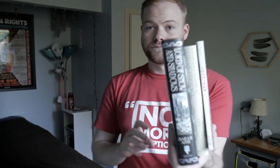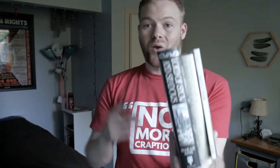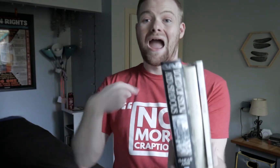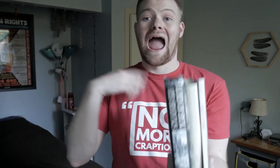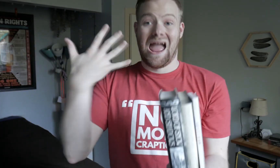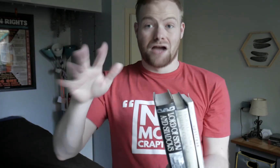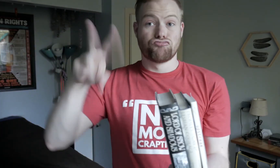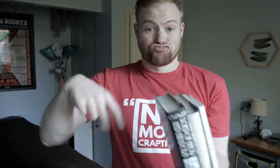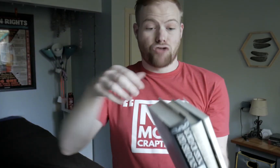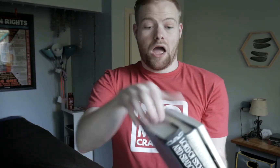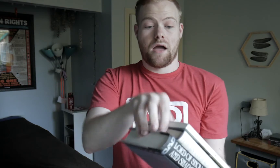I read…